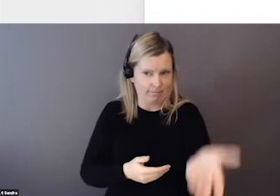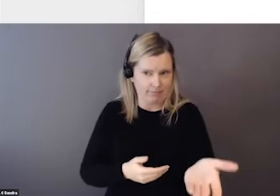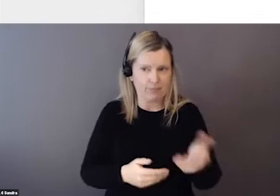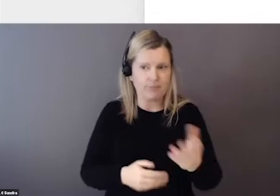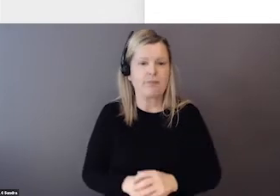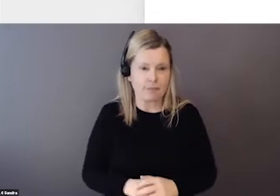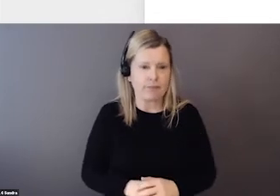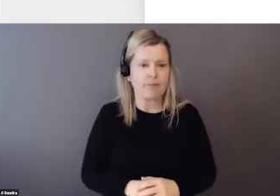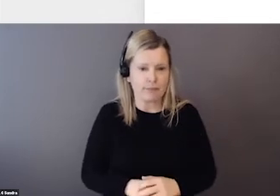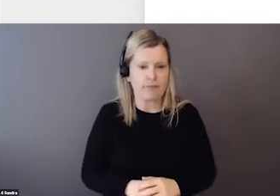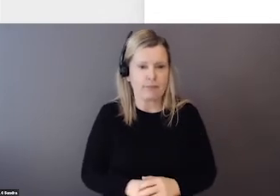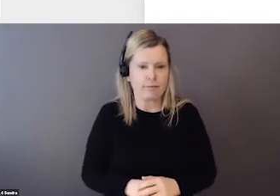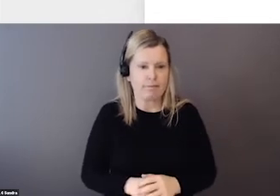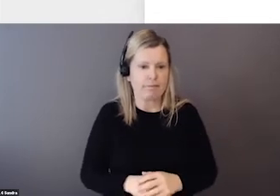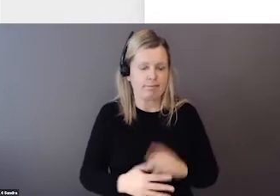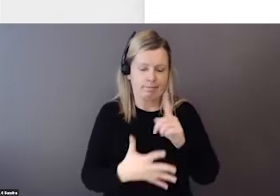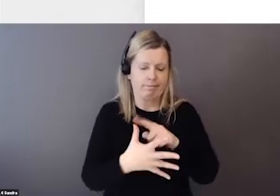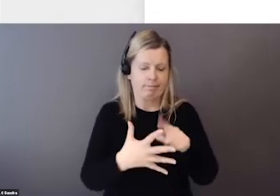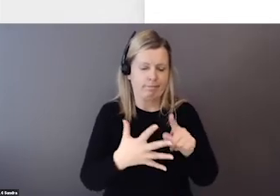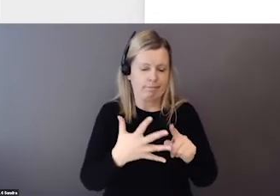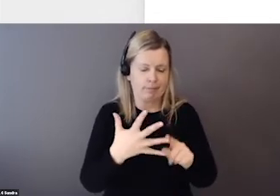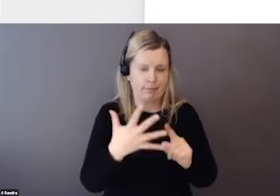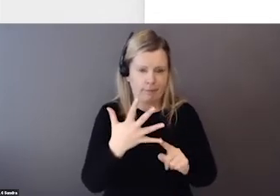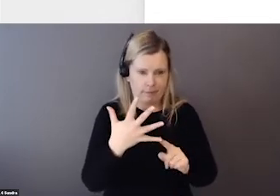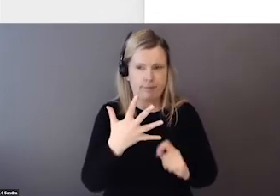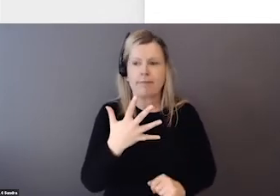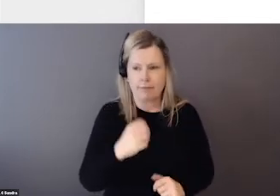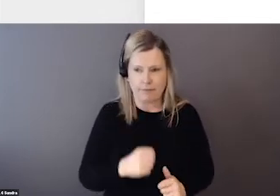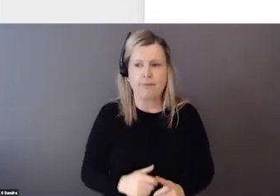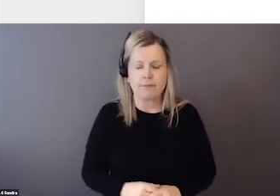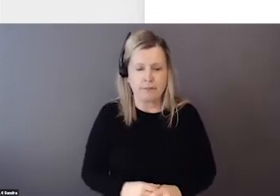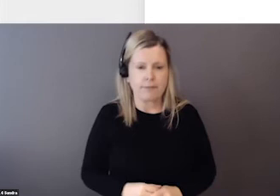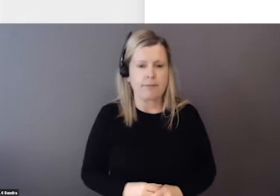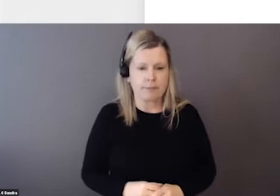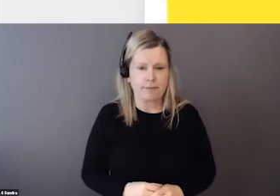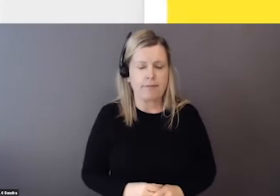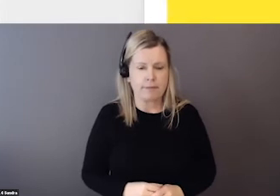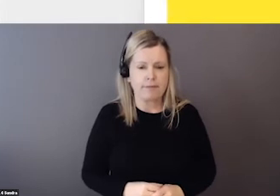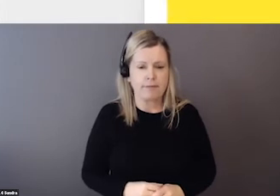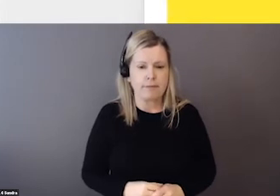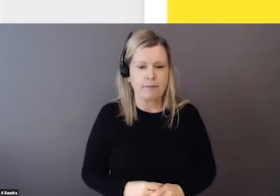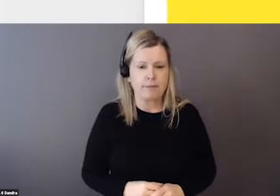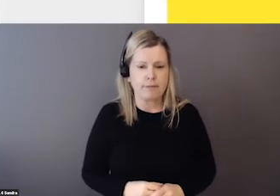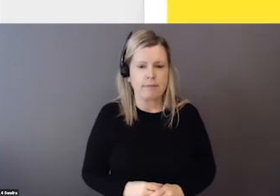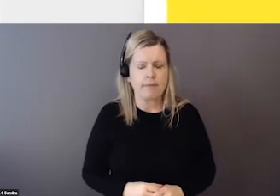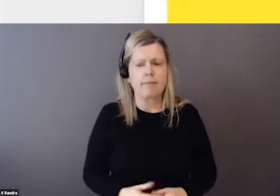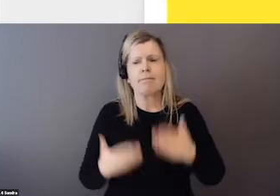Holland Bloorview Children's Rehabilitation Hospital, Colleges and Institutes Canada, and the Canadian Disability Policy Alliance. Thank you very much for listening.